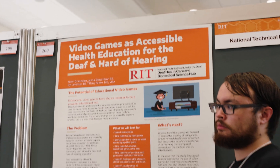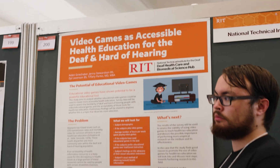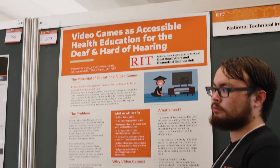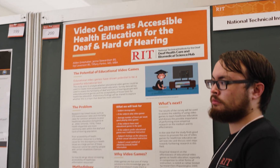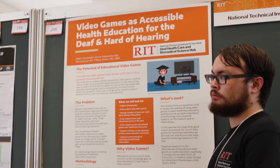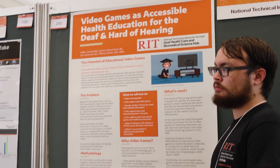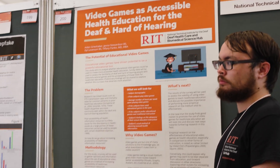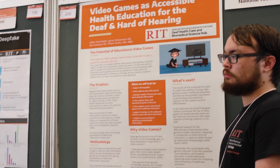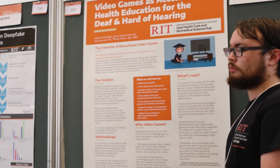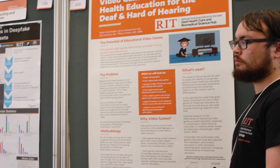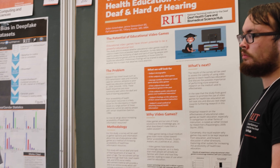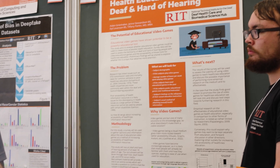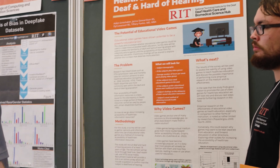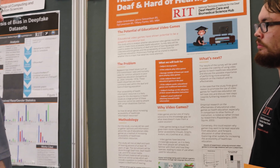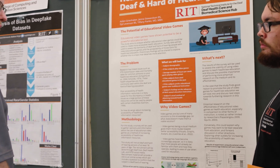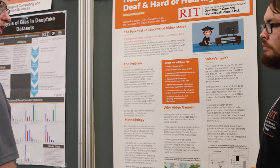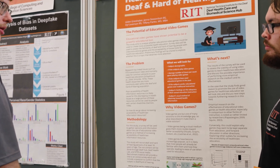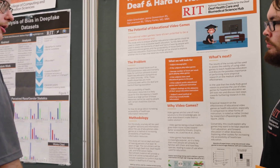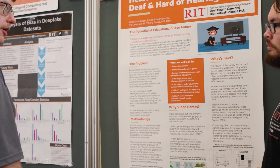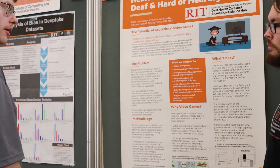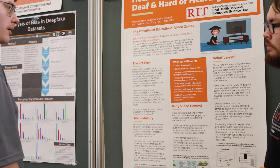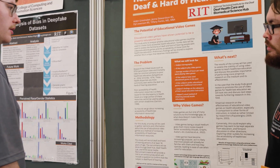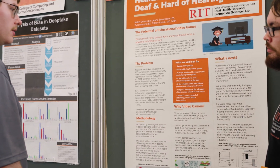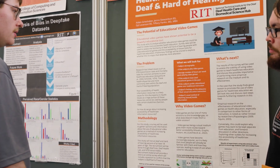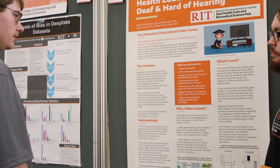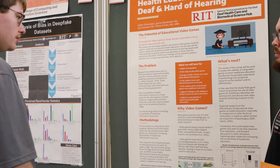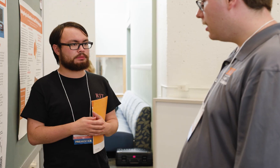environment where we discuss articles has been